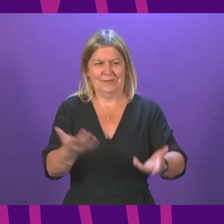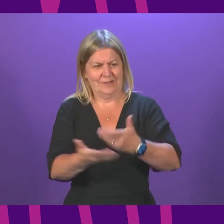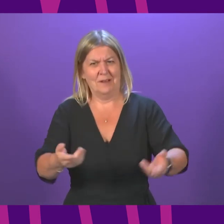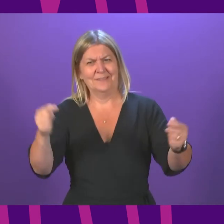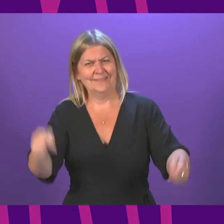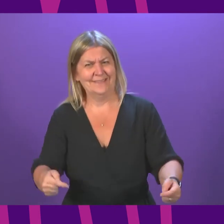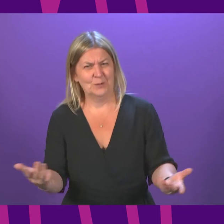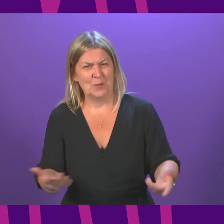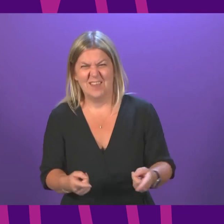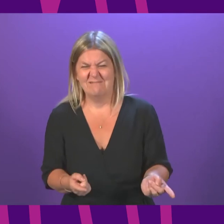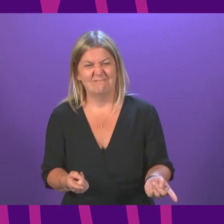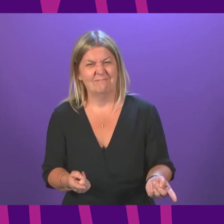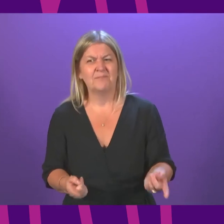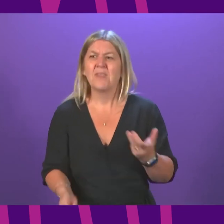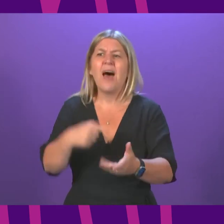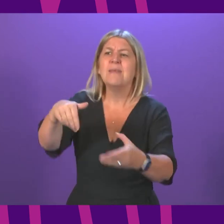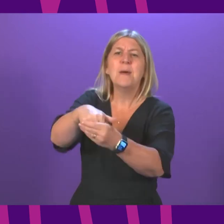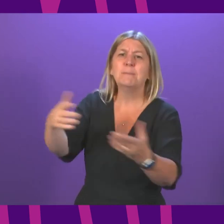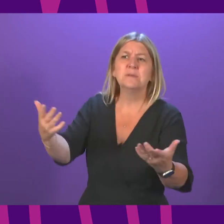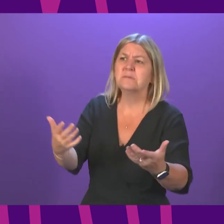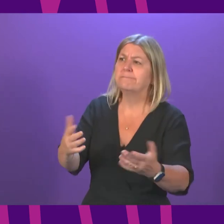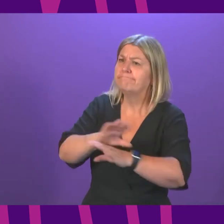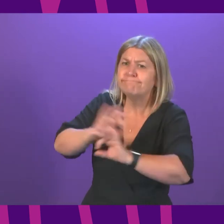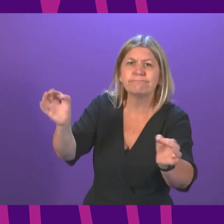on which many members have not had the opportunity to engage in any detail.